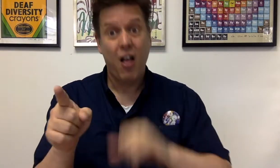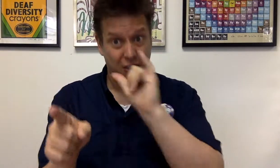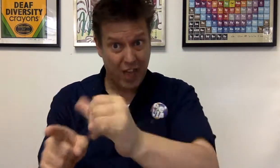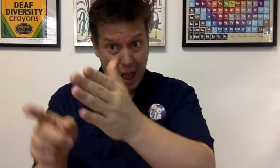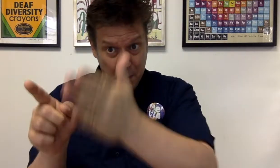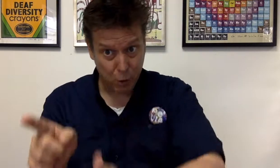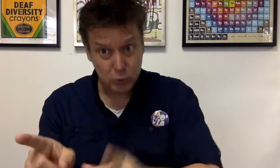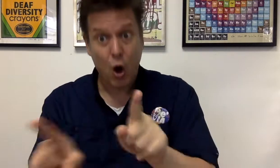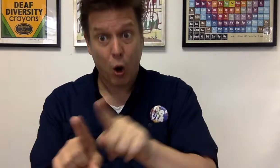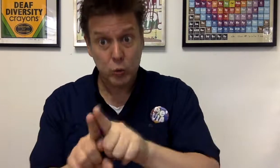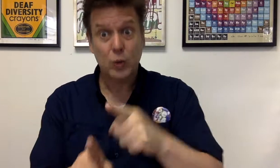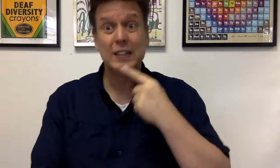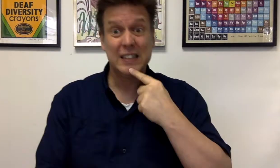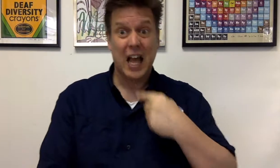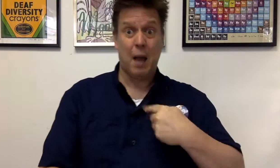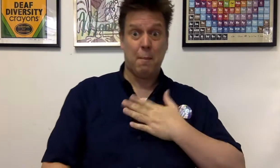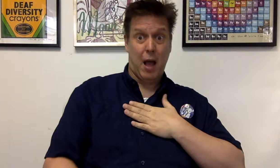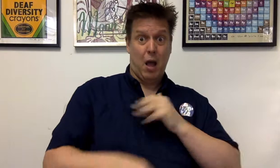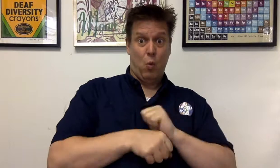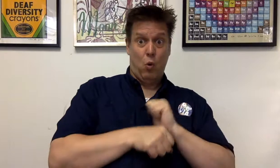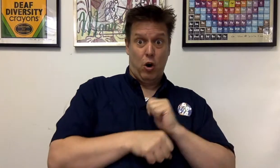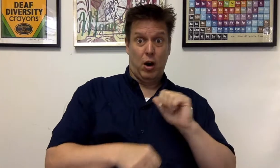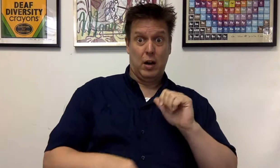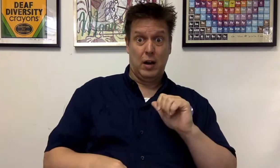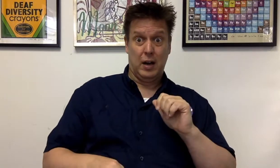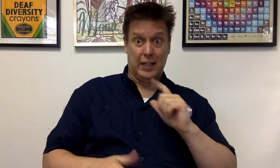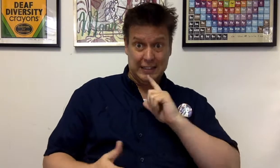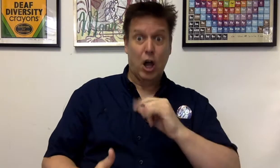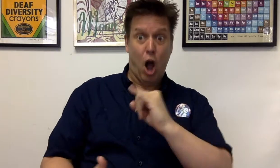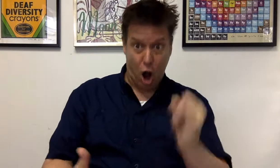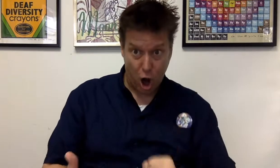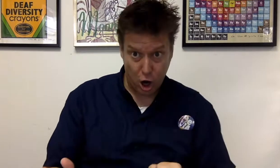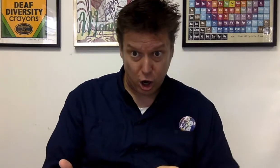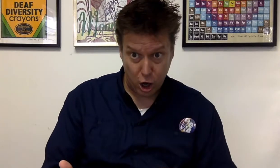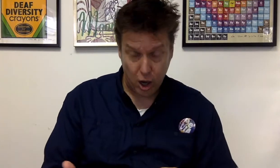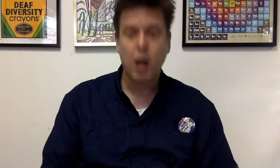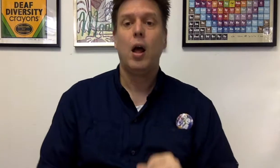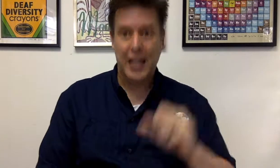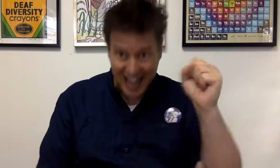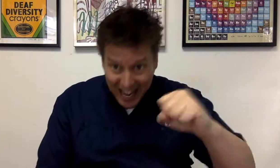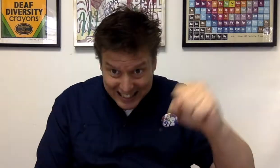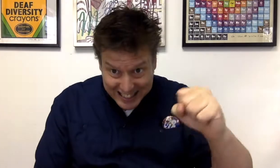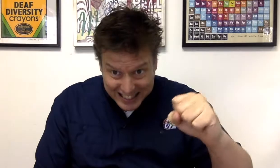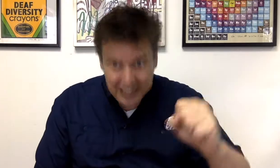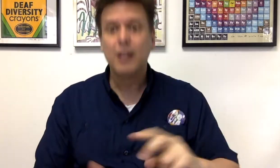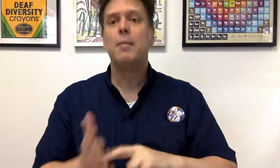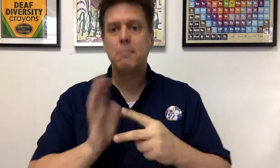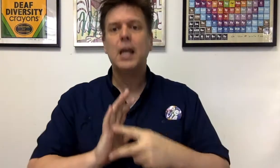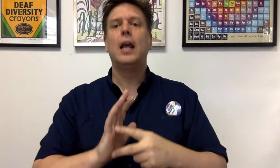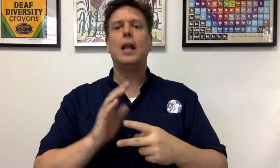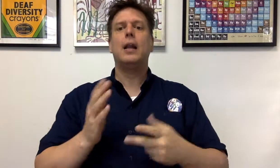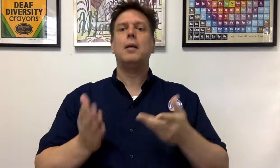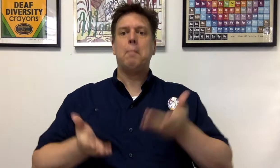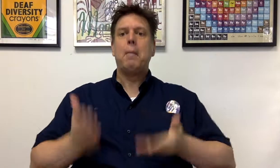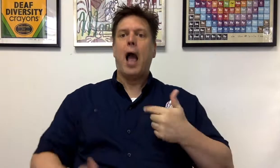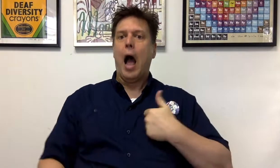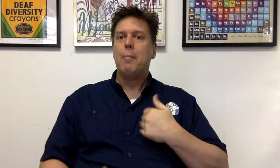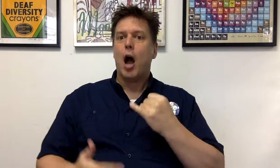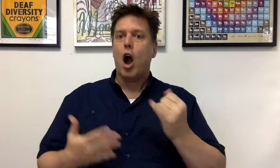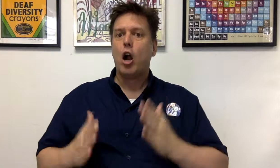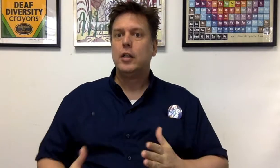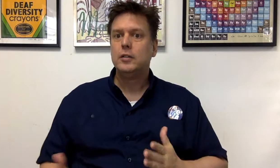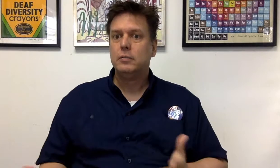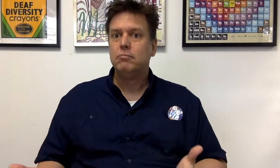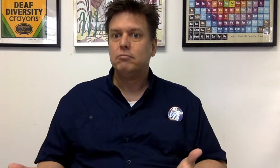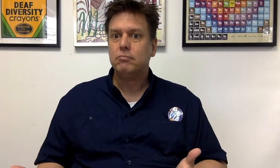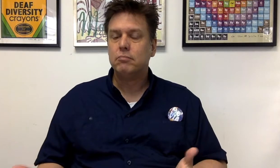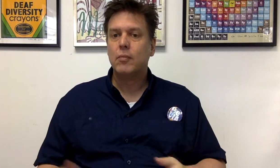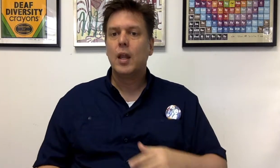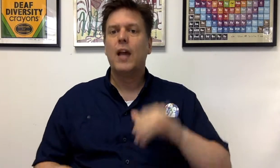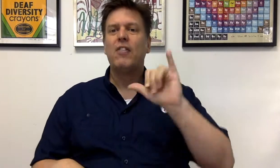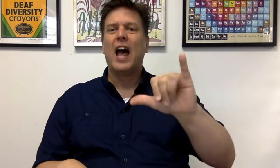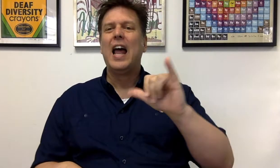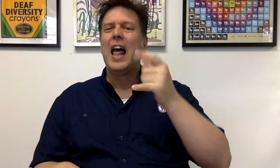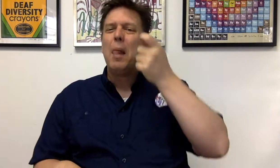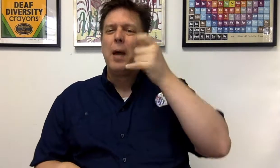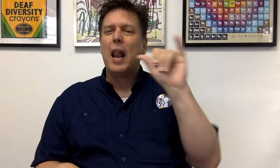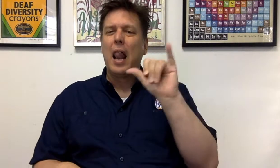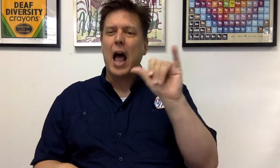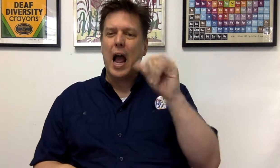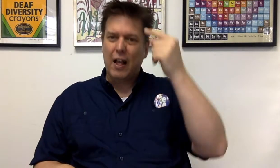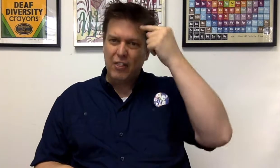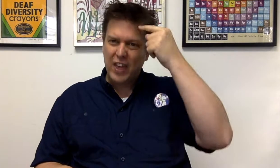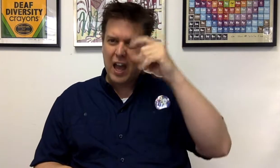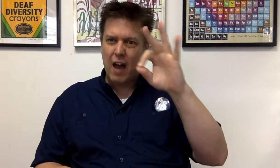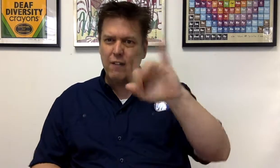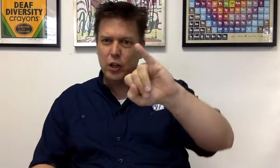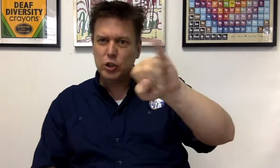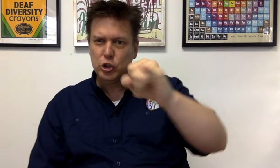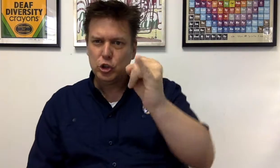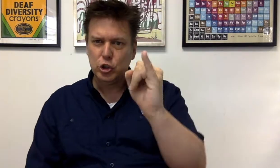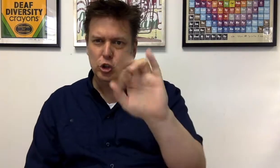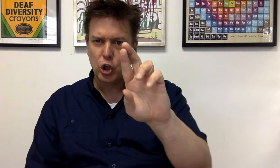If that's true, and that person calls my work art, then maybe I'm an artist, it's